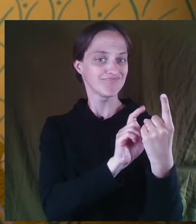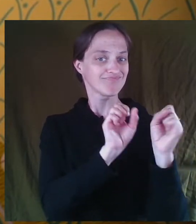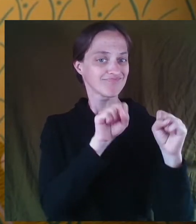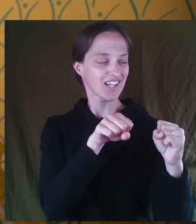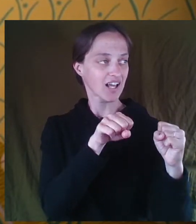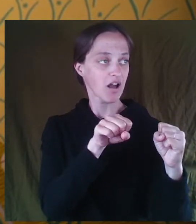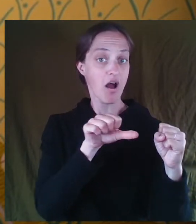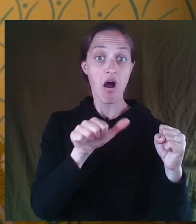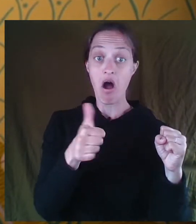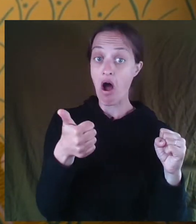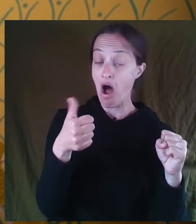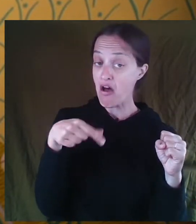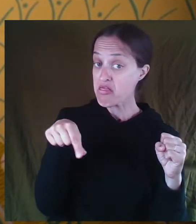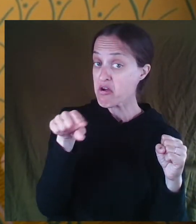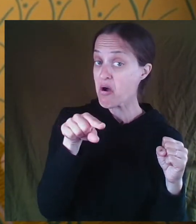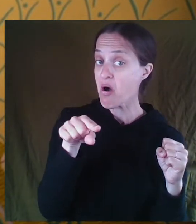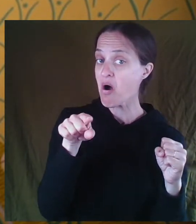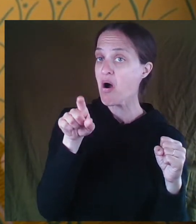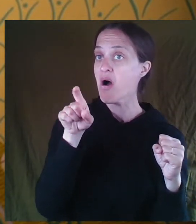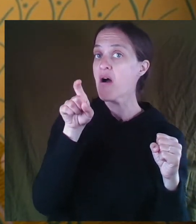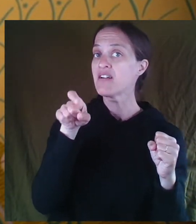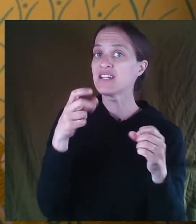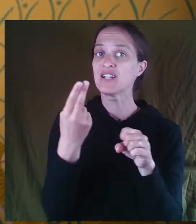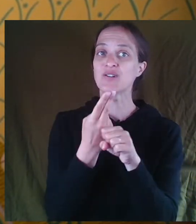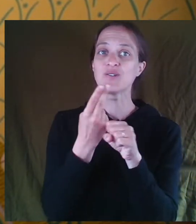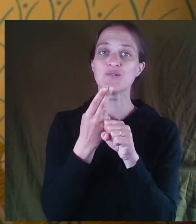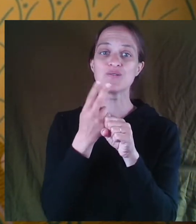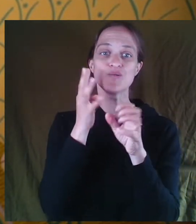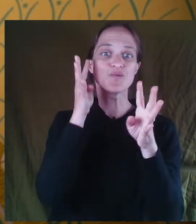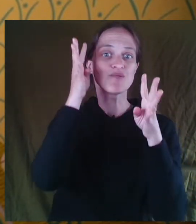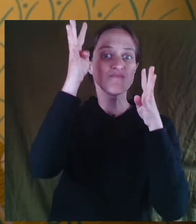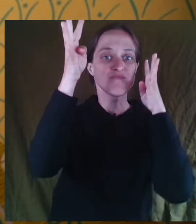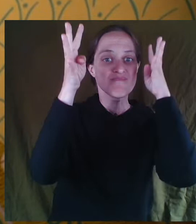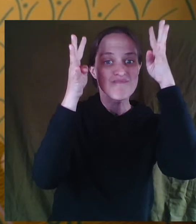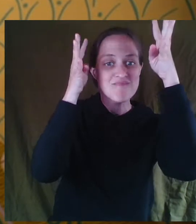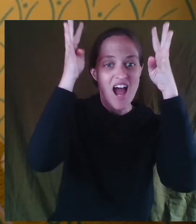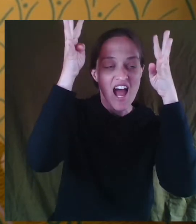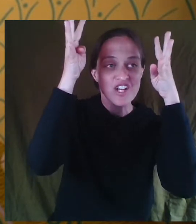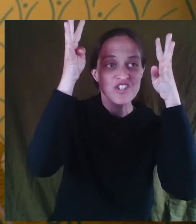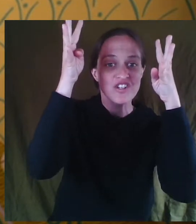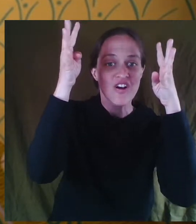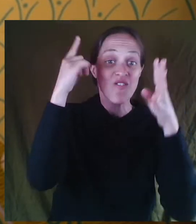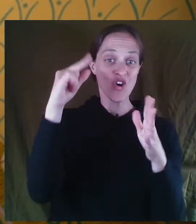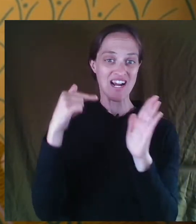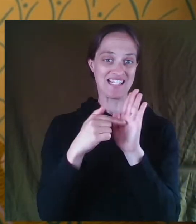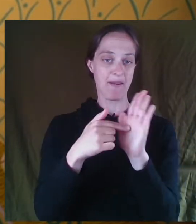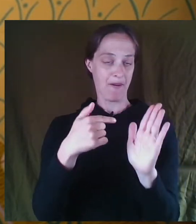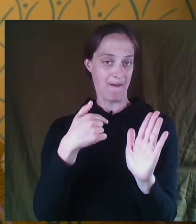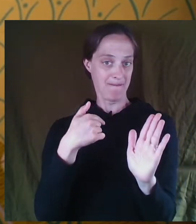and they can be your partner and for some of you, you might need to use your imagination like me,